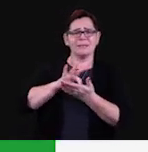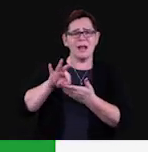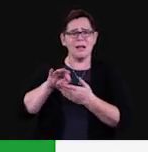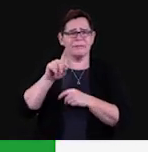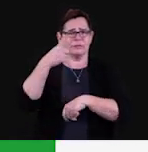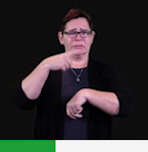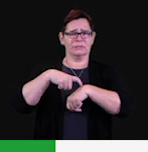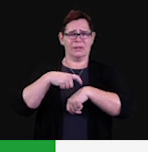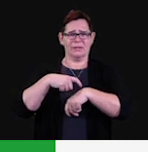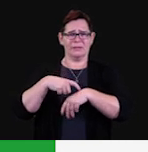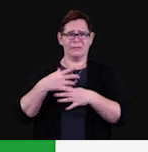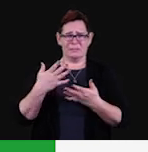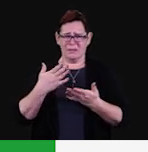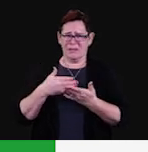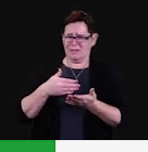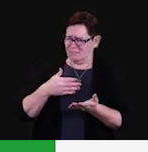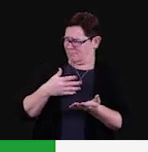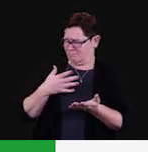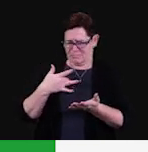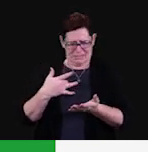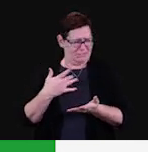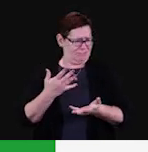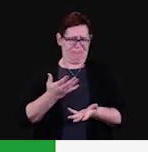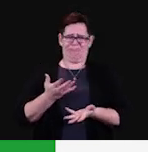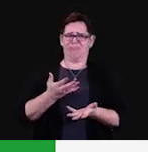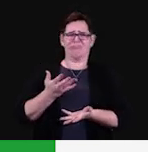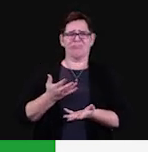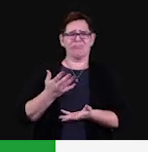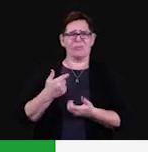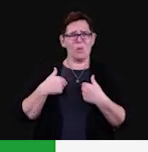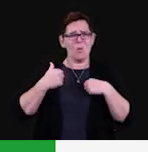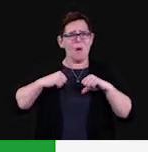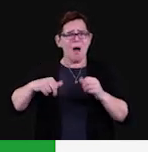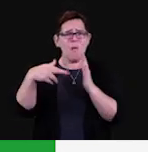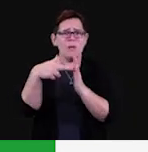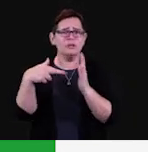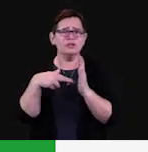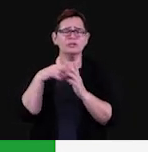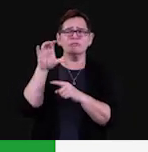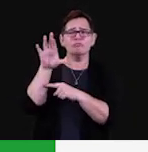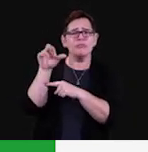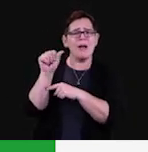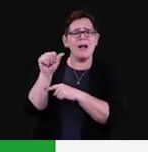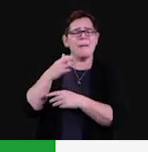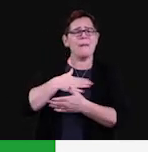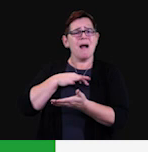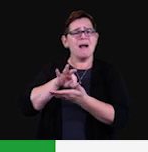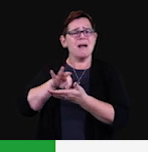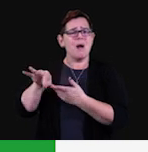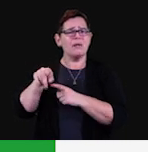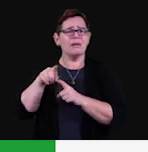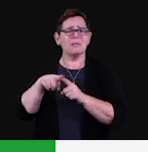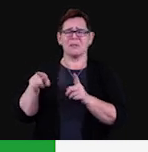I tried to register for CRA’s My Account but I always receive an error message. What should I do?